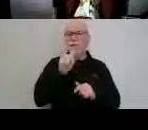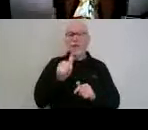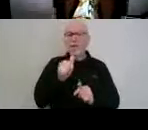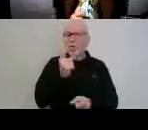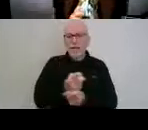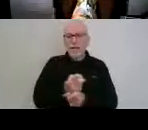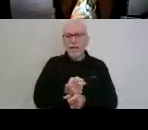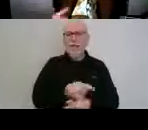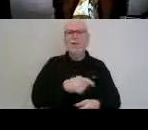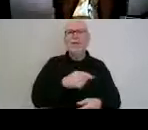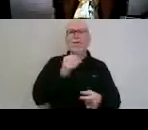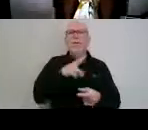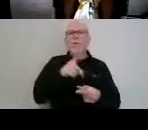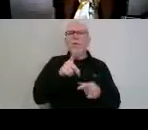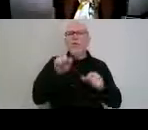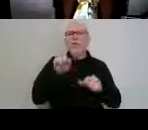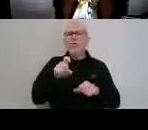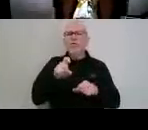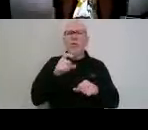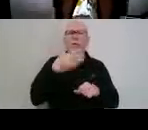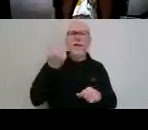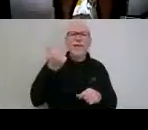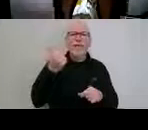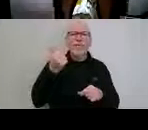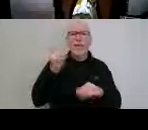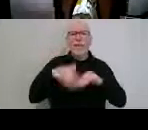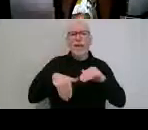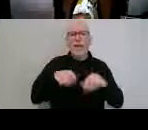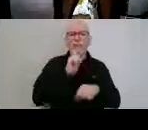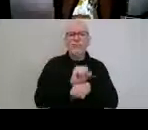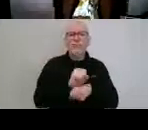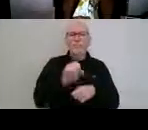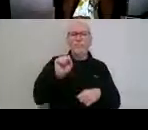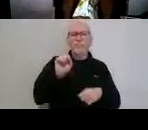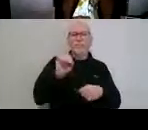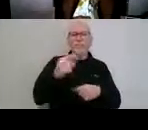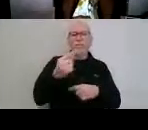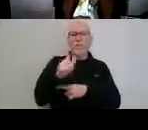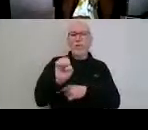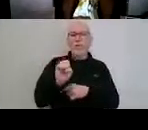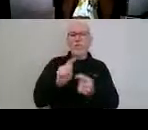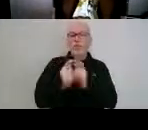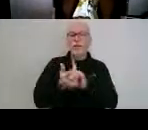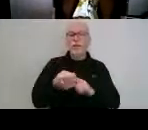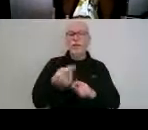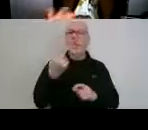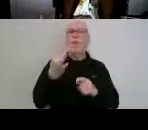or that they could have been a little bit better, at least. So Google Translate is one of the big options